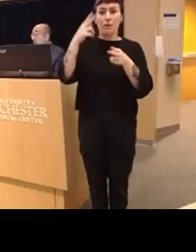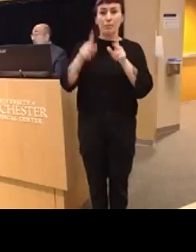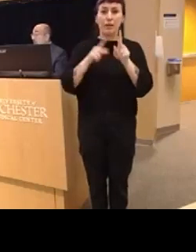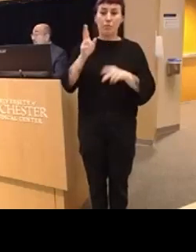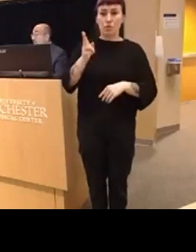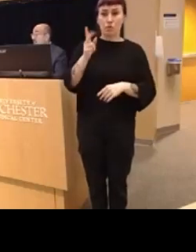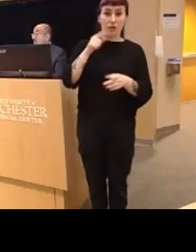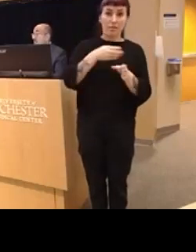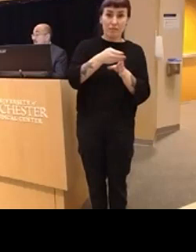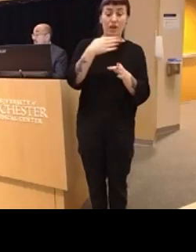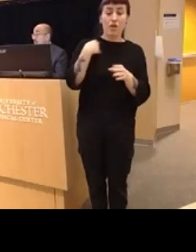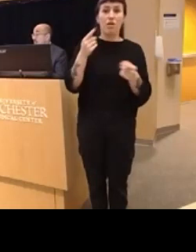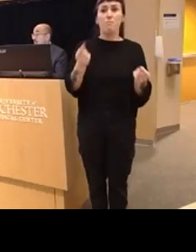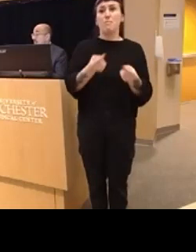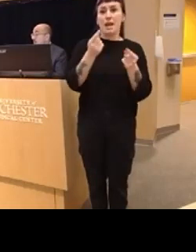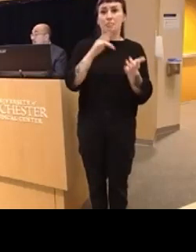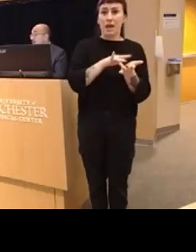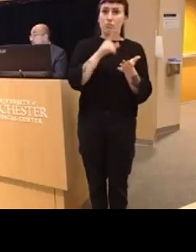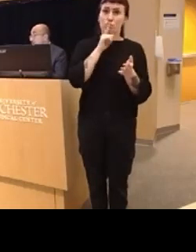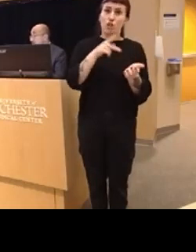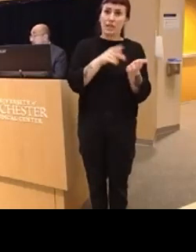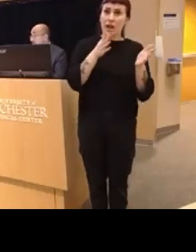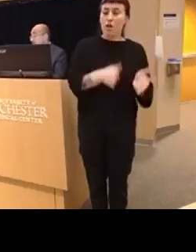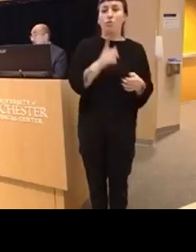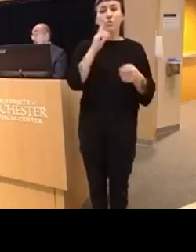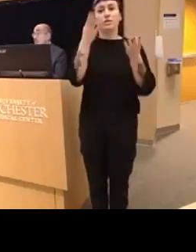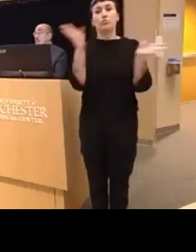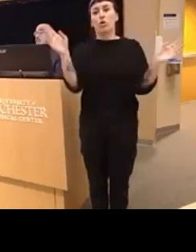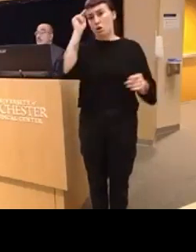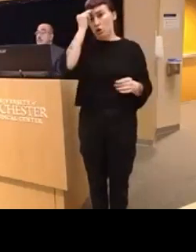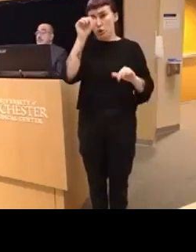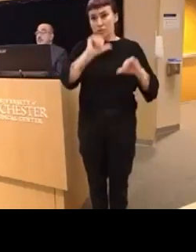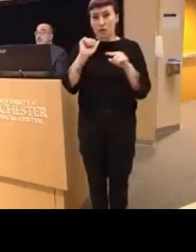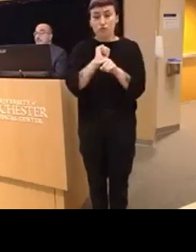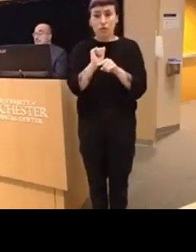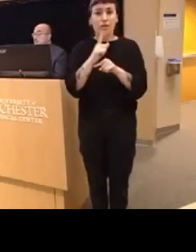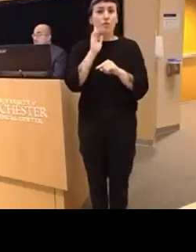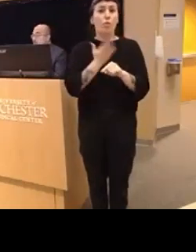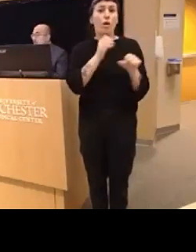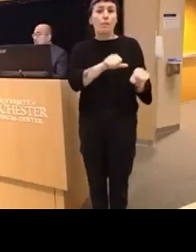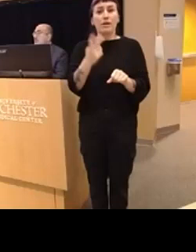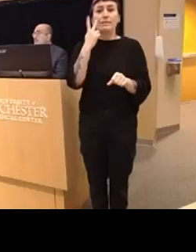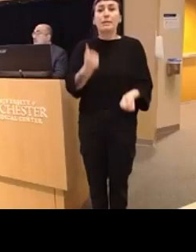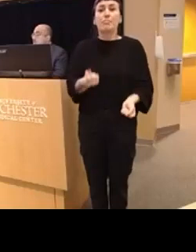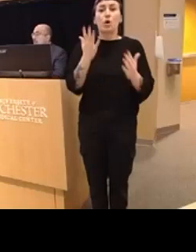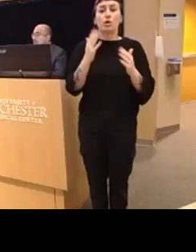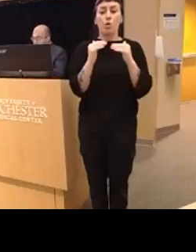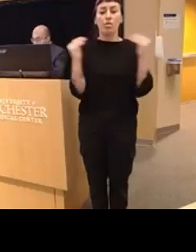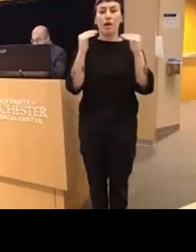of pain medicine have been psychiatrist because of the broad Neuroscience training that we have you know because of our ability to see multiple levels at the same we trained to see multiple